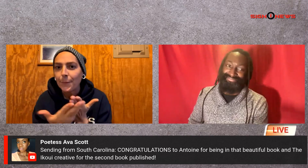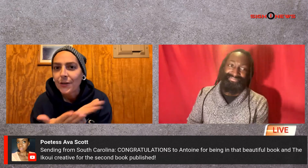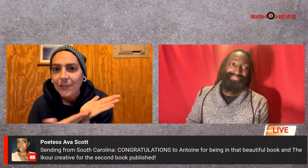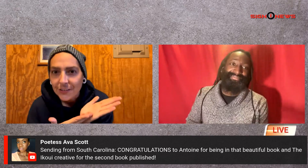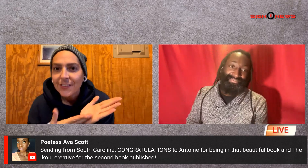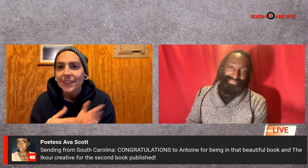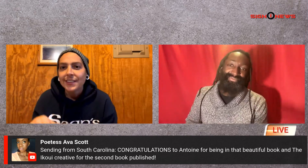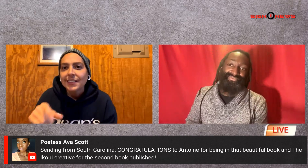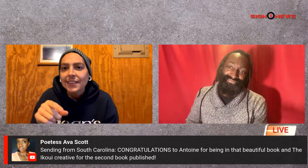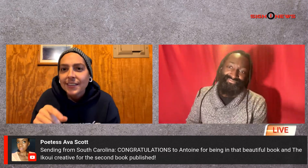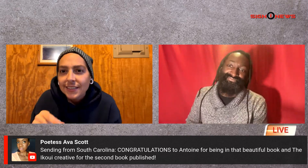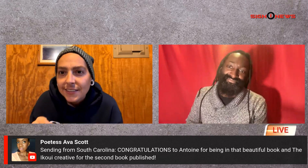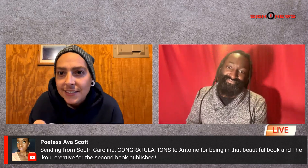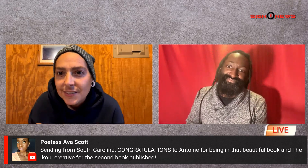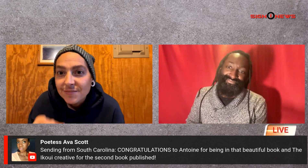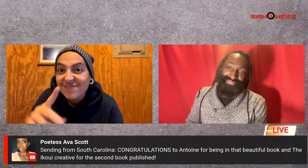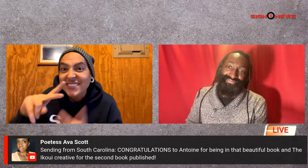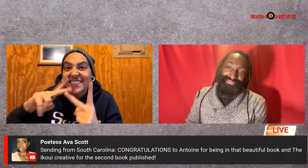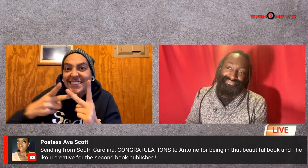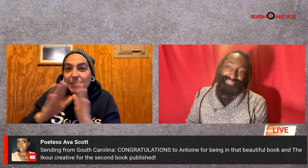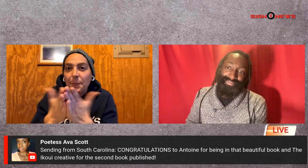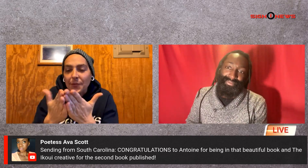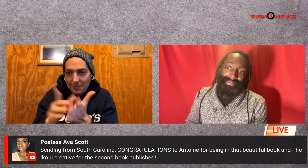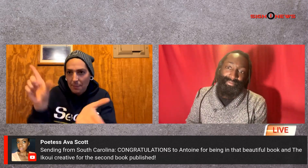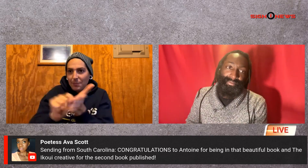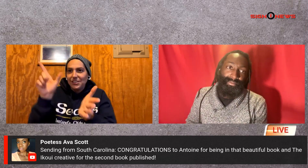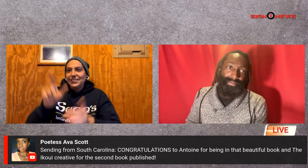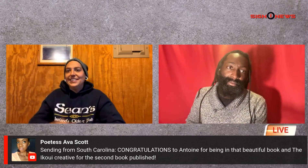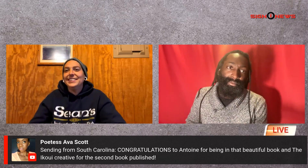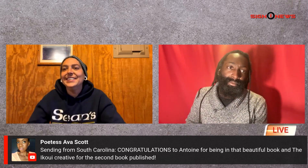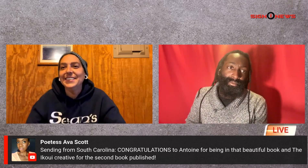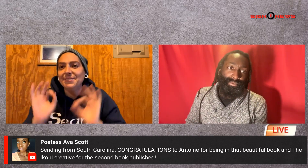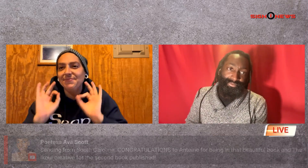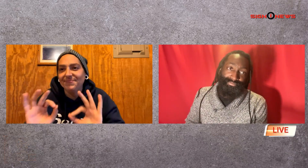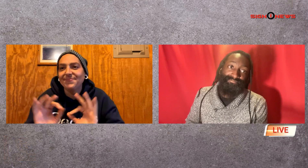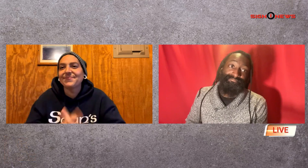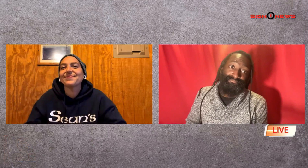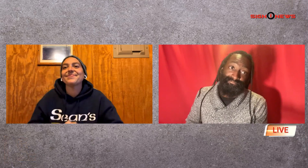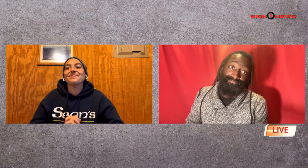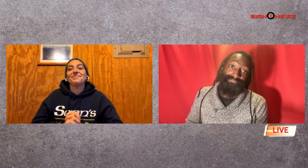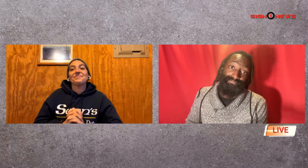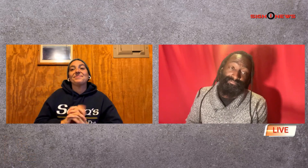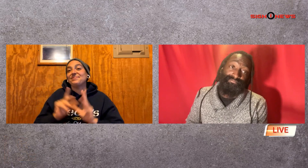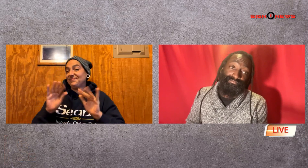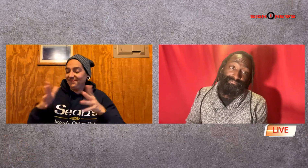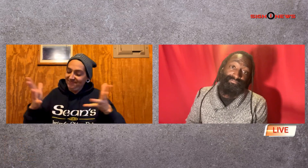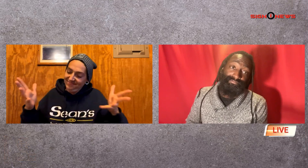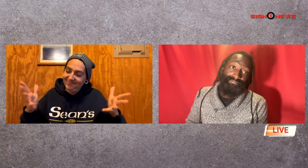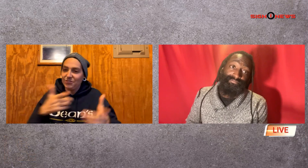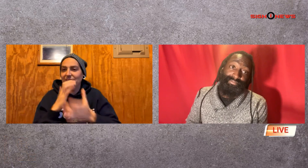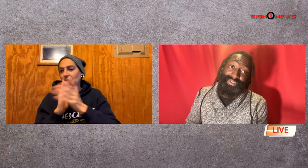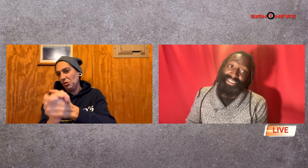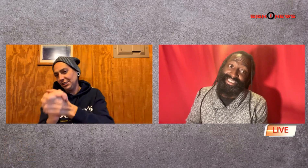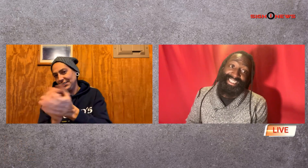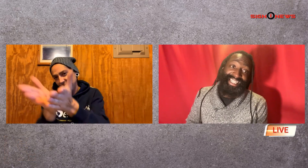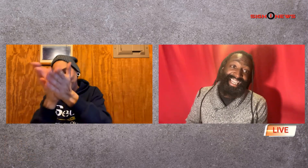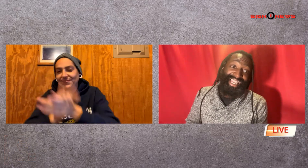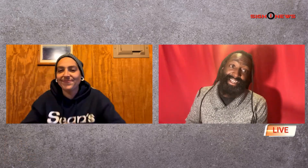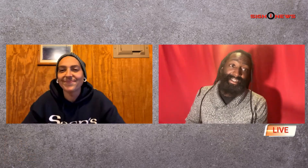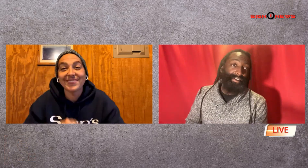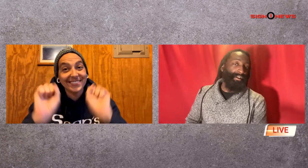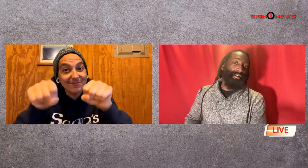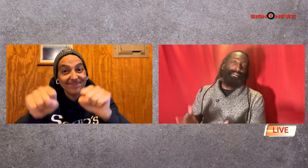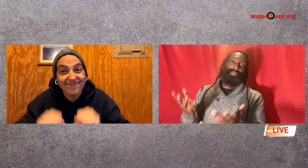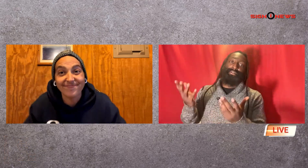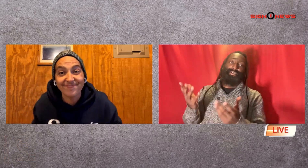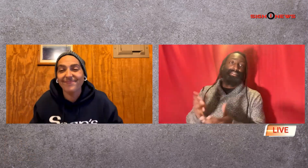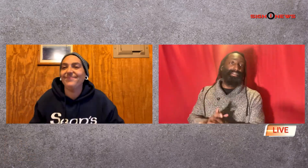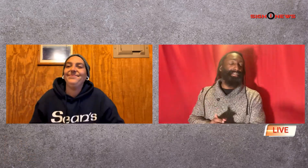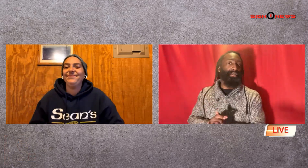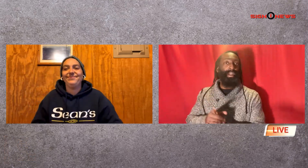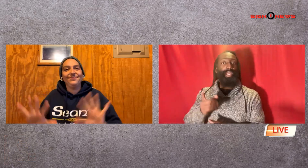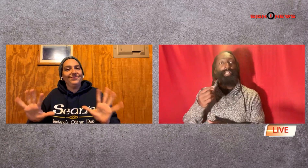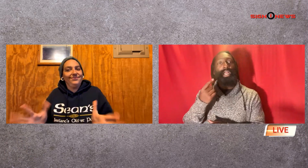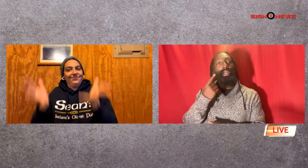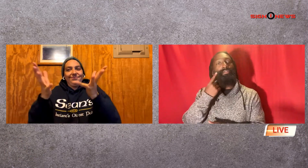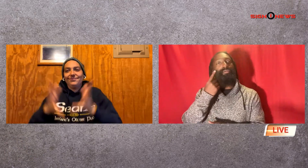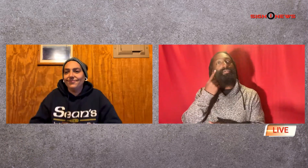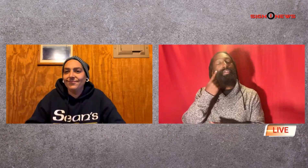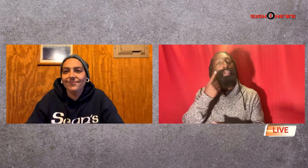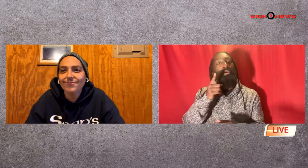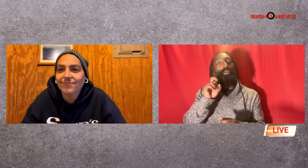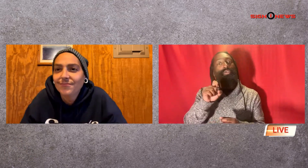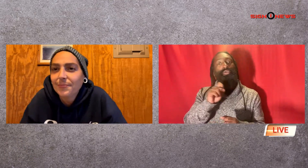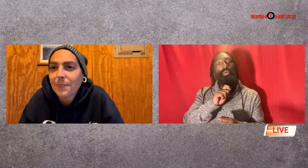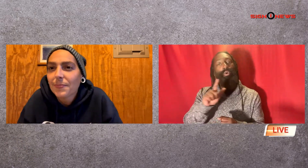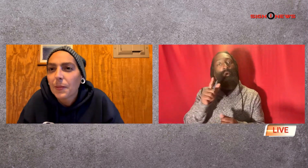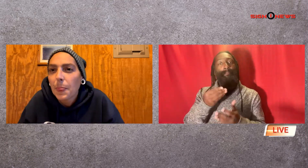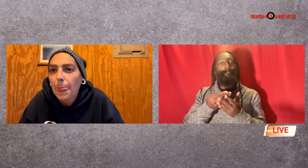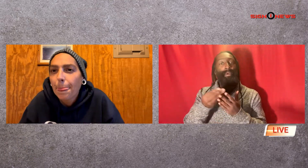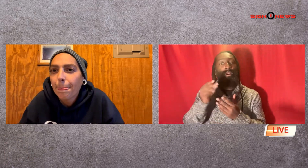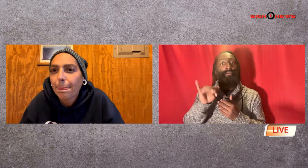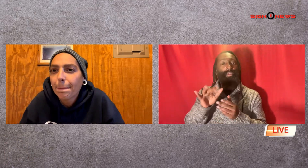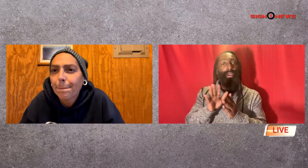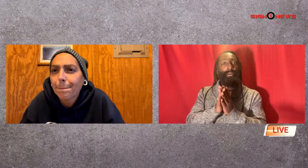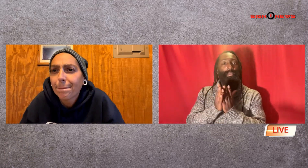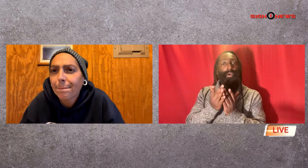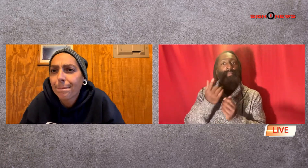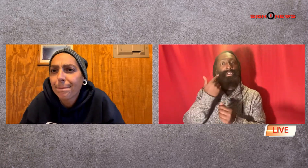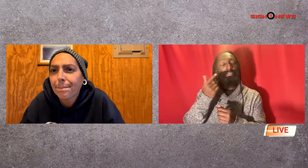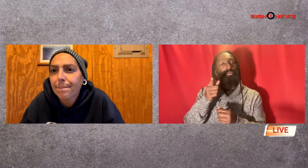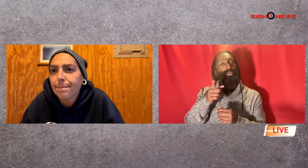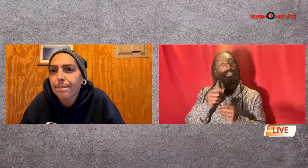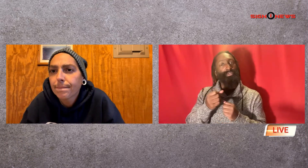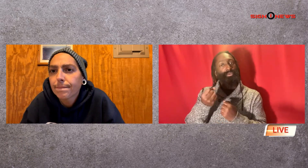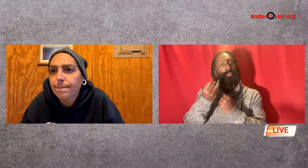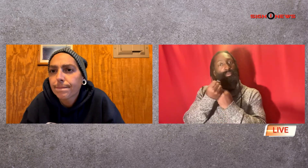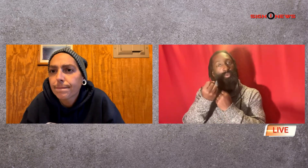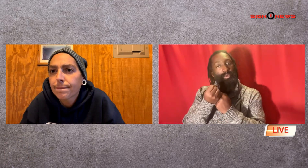creative for the second book published so congratulations